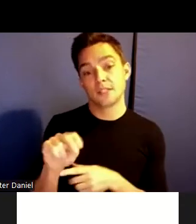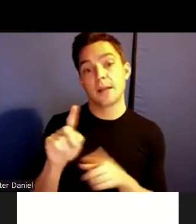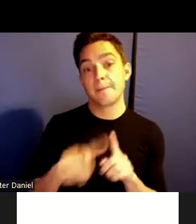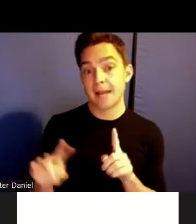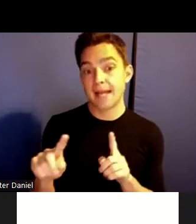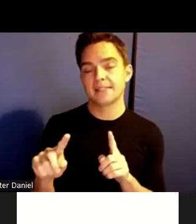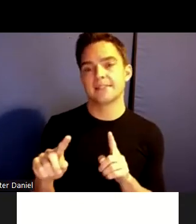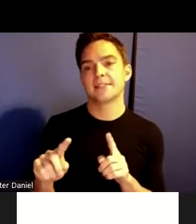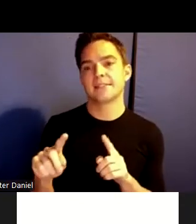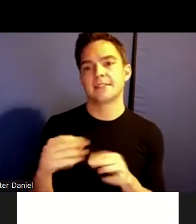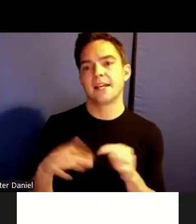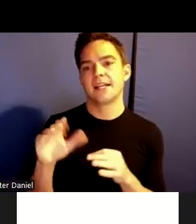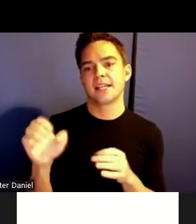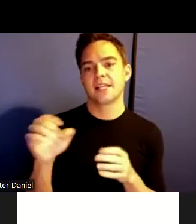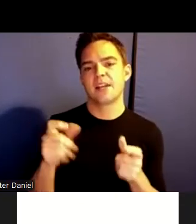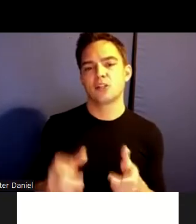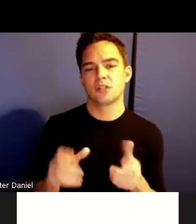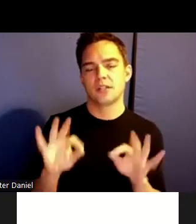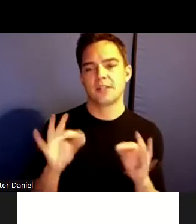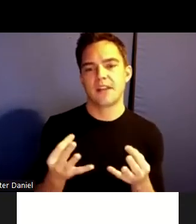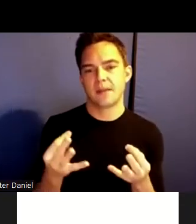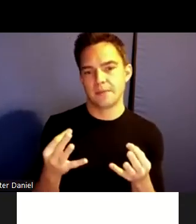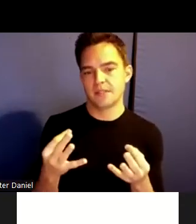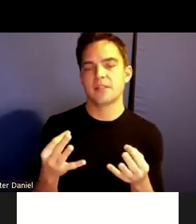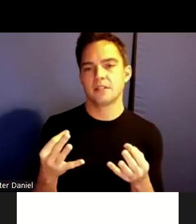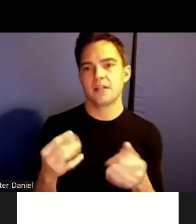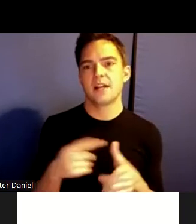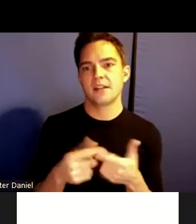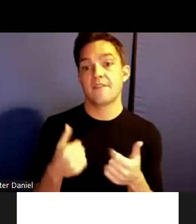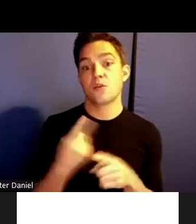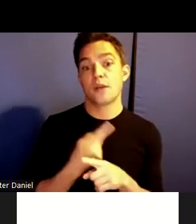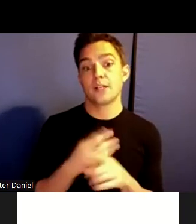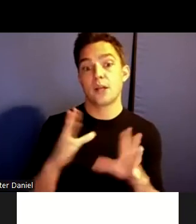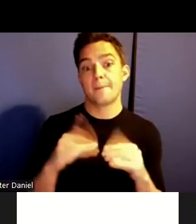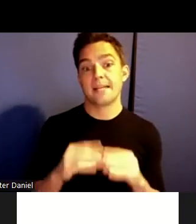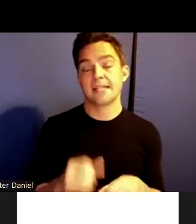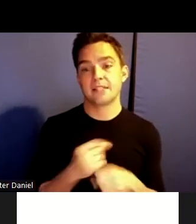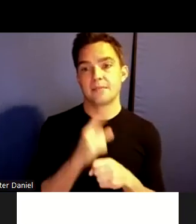the case manager and the family. And we would have regular meetings to maintain Susan's